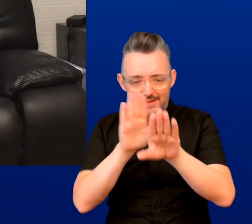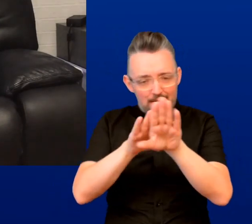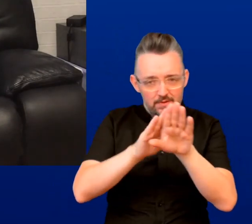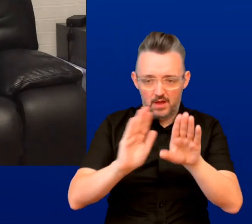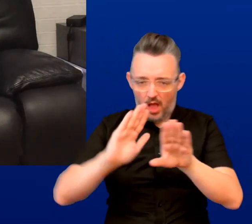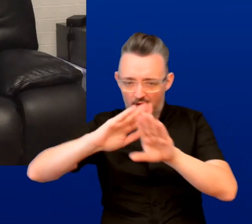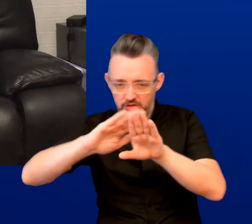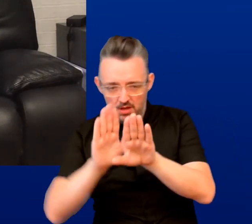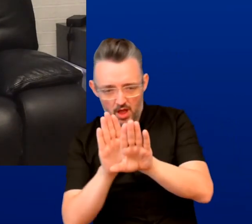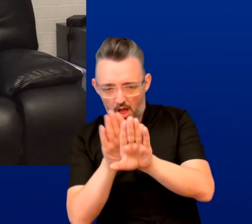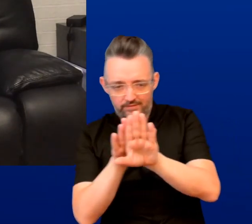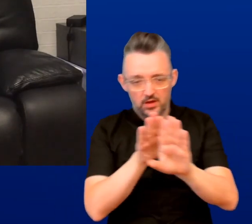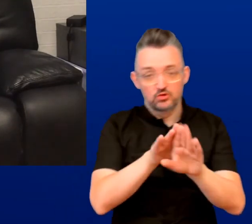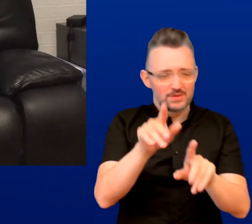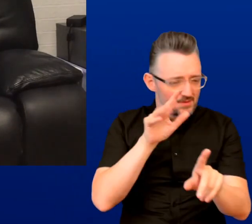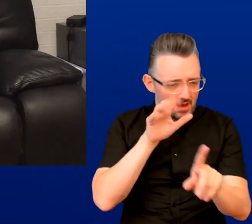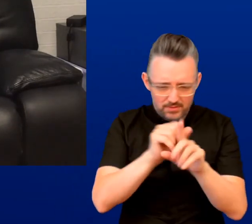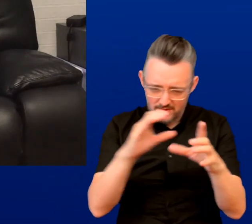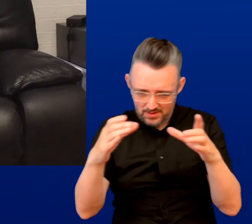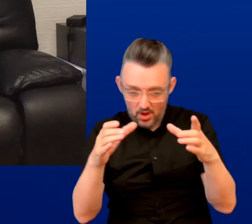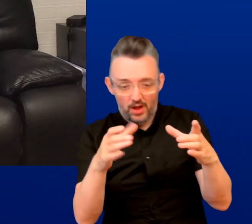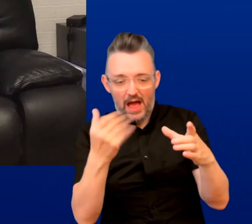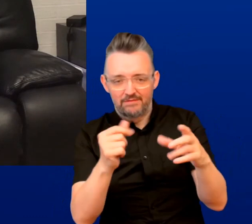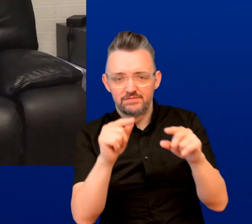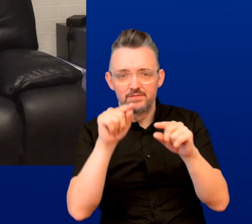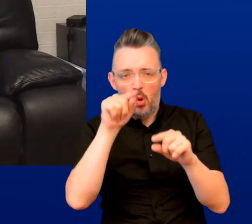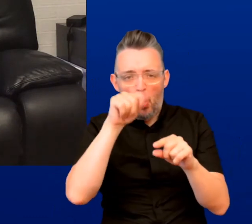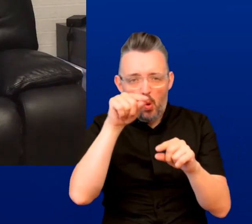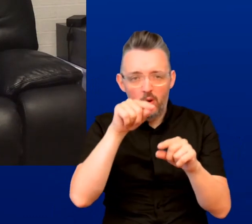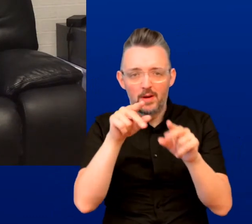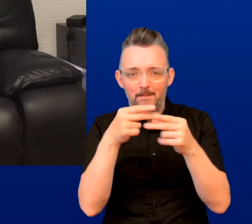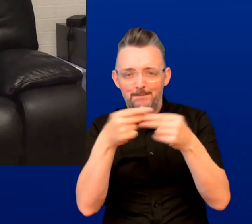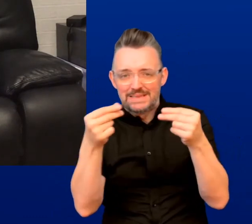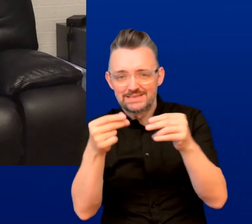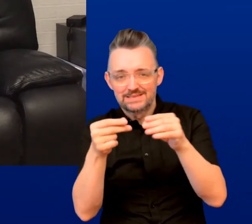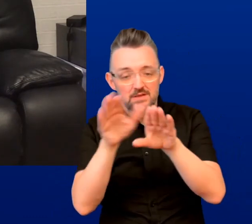If you find that there are parts that are not overlapped.